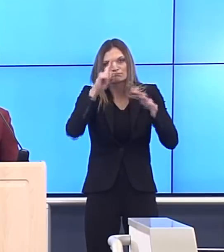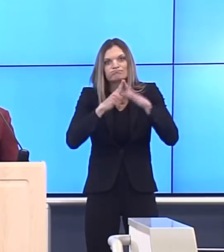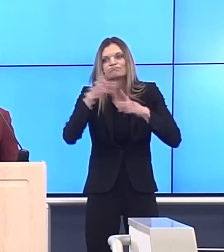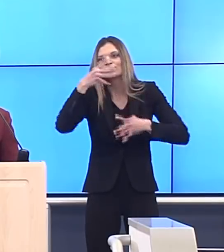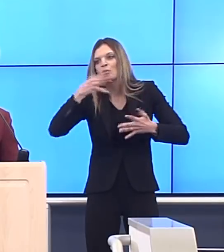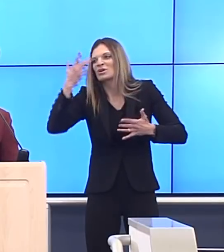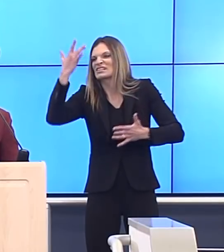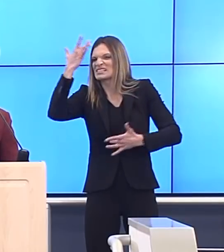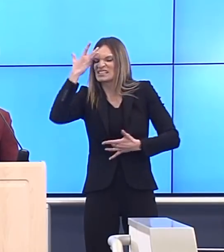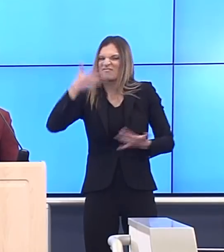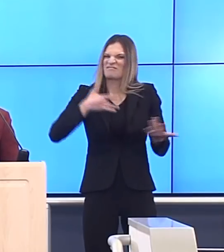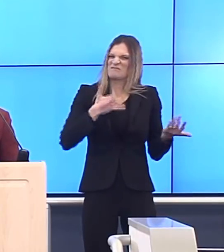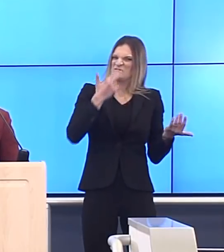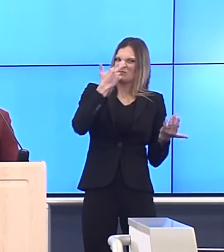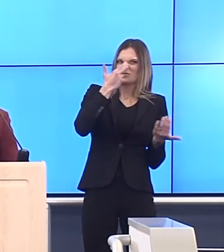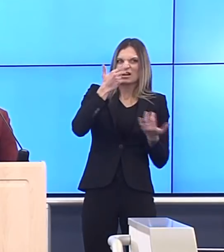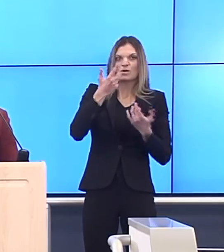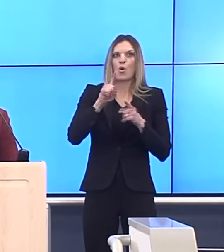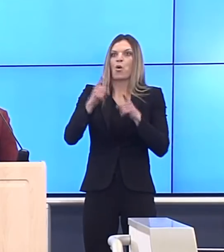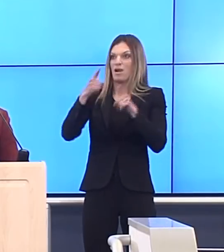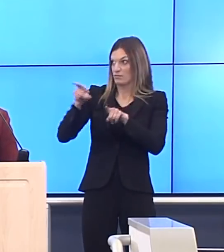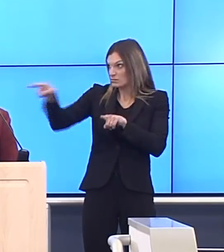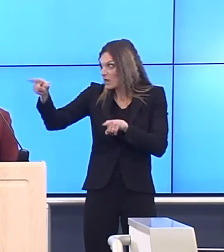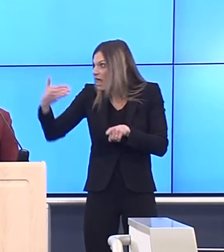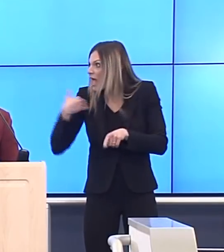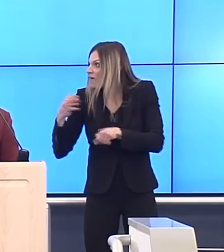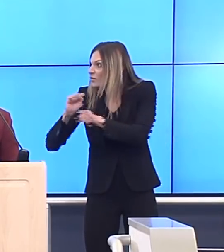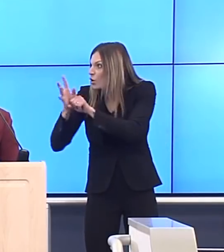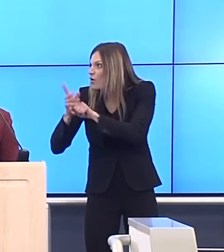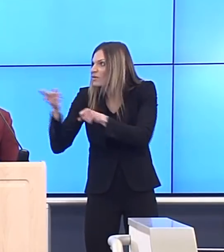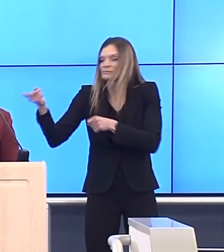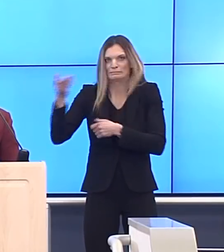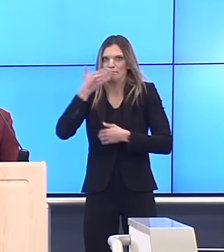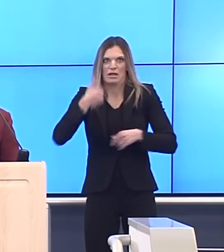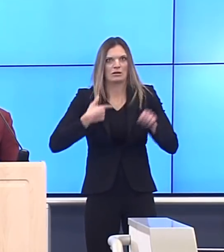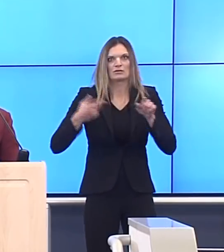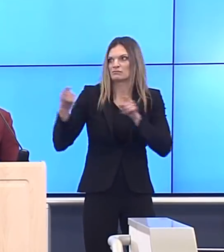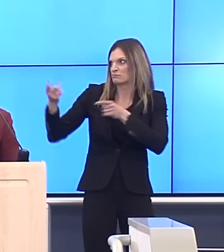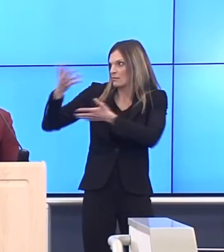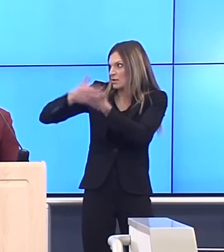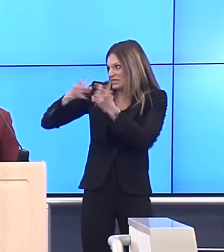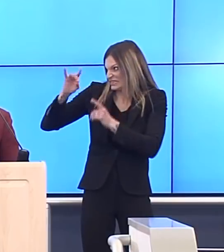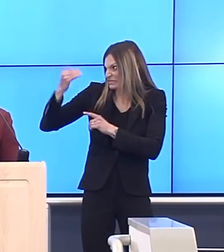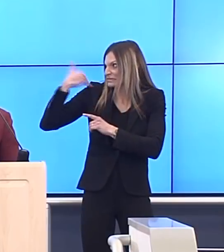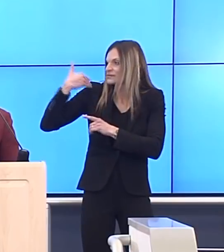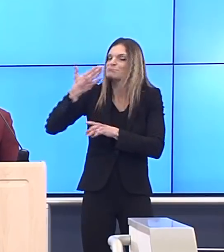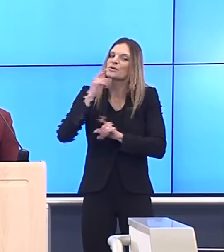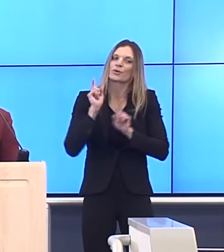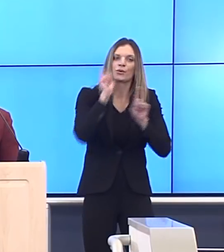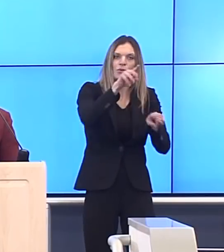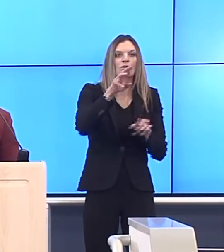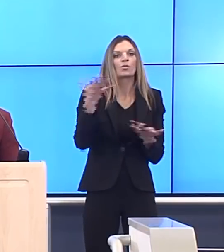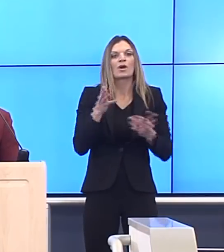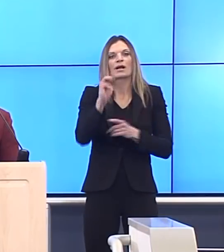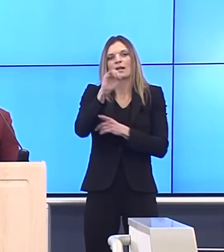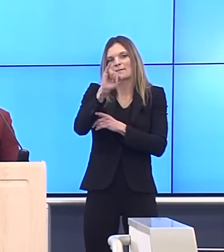GETTING A TEST. YOU THINK YOU NEED A TEST. PLEASE GET A TEST THAT INCLUDES IF YOU HAVE SYMPTOMS OR IF YOU HAVE BEEN